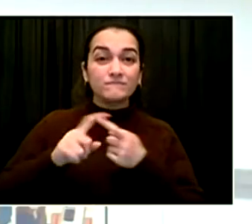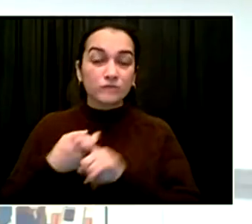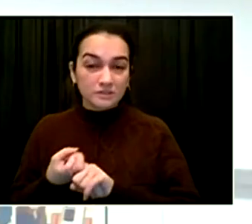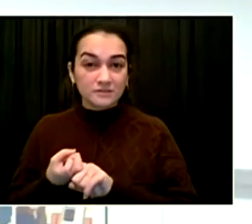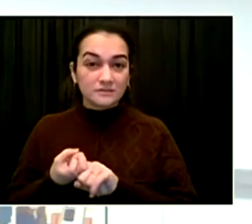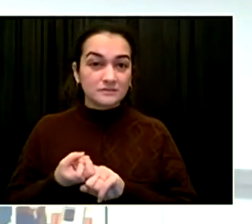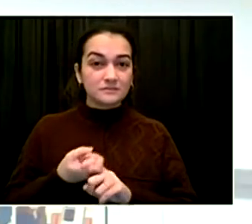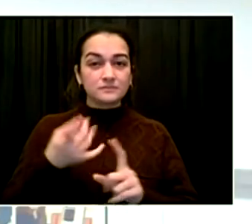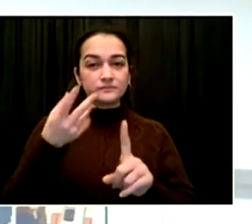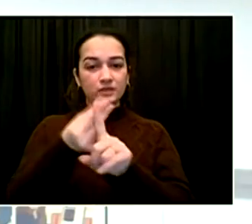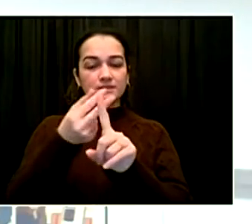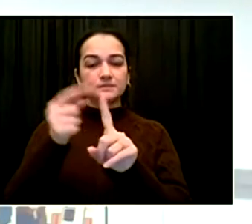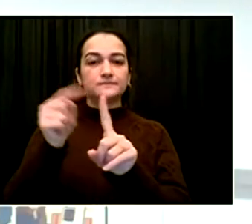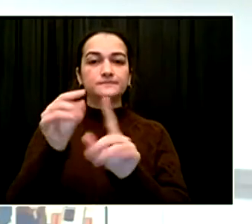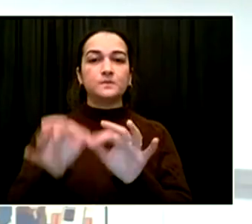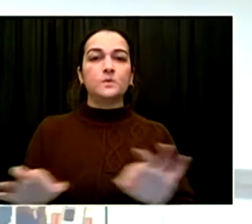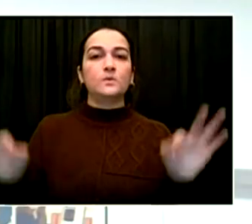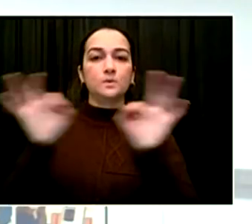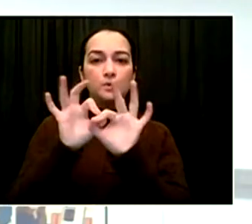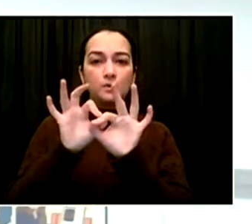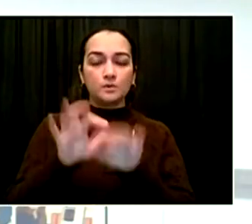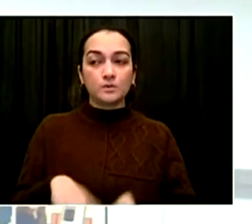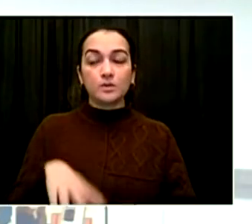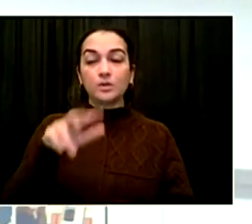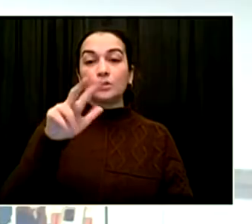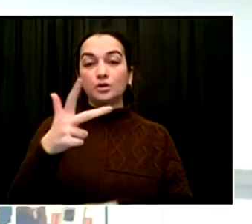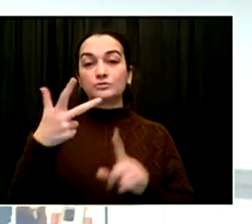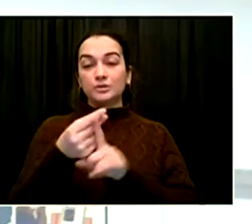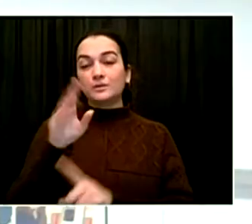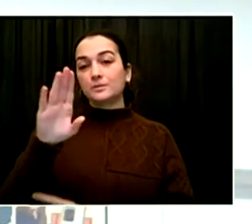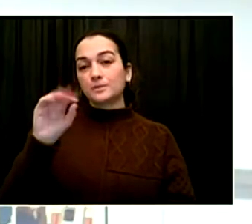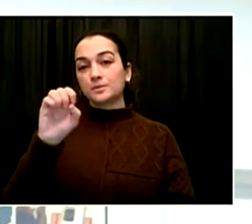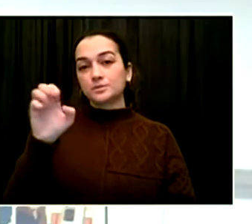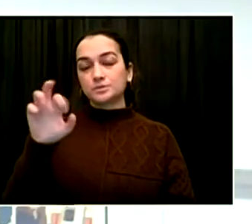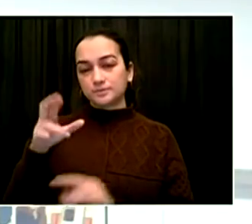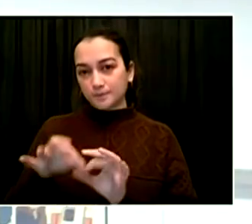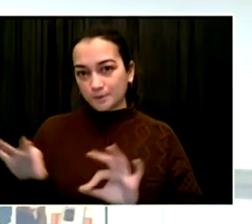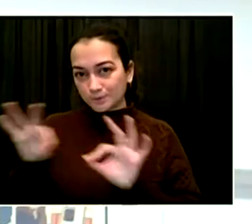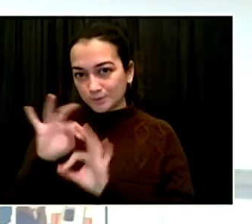BOOSTER DOSE IF YOU HAVEN'T